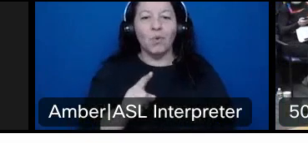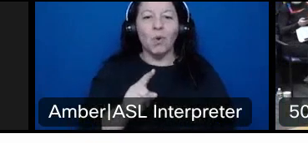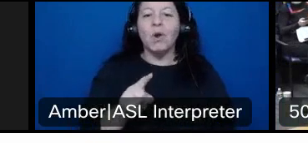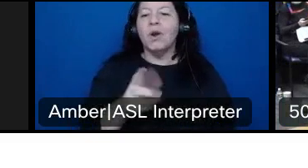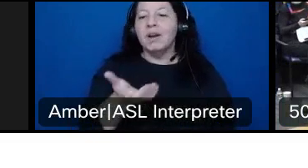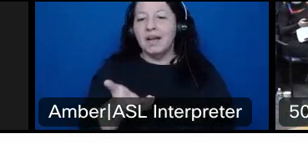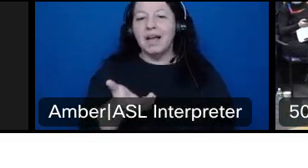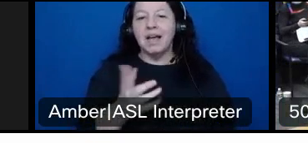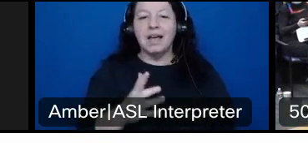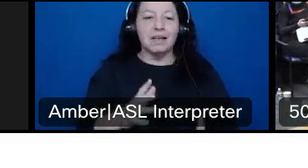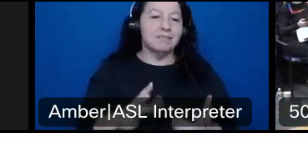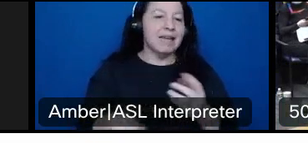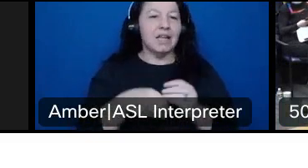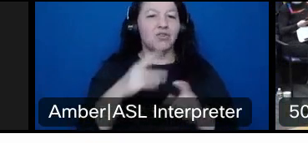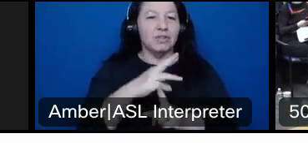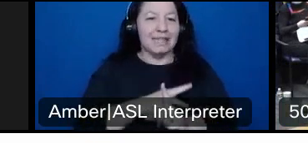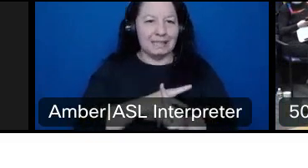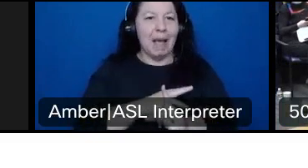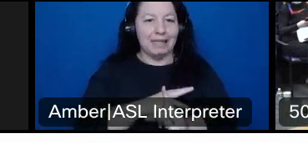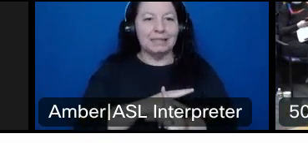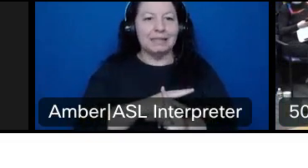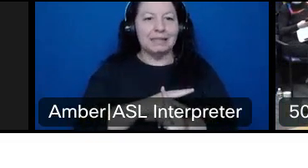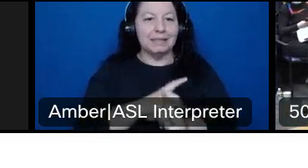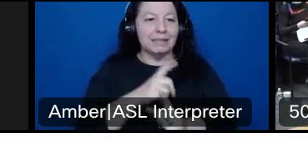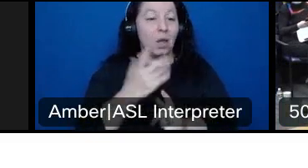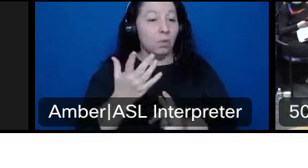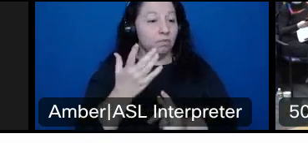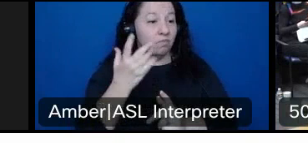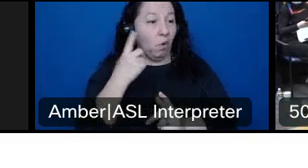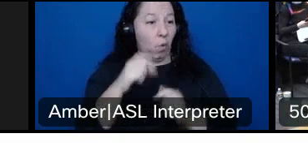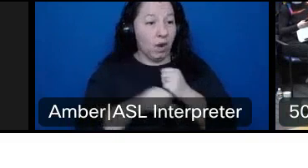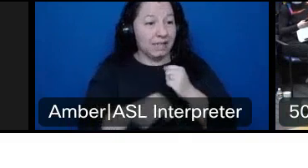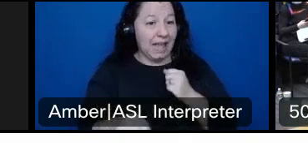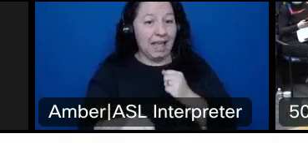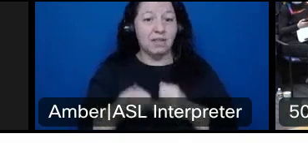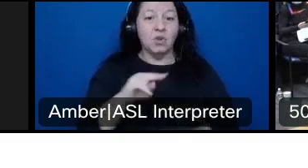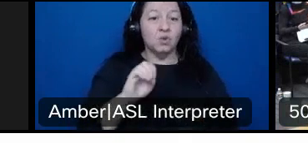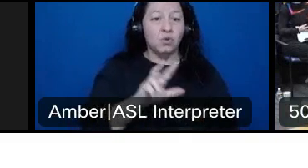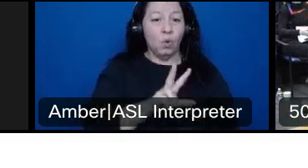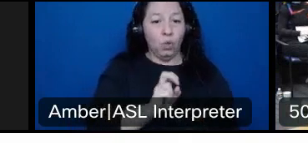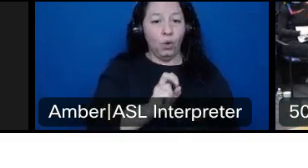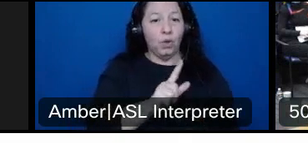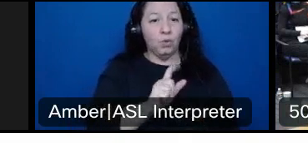6 month extension, um, the reason why the dates run through June 30th 2024th cause we.